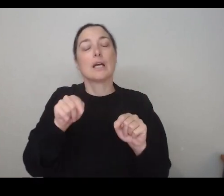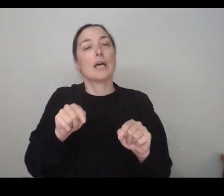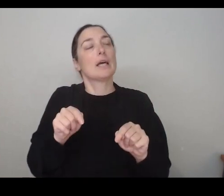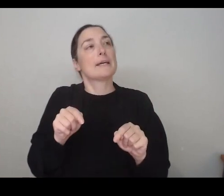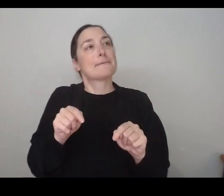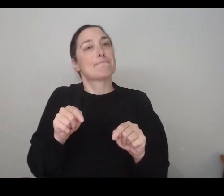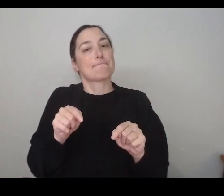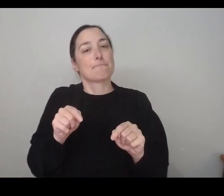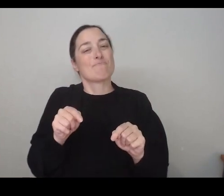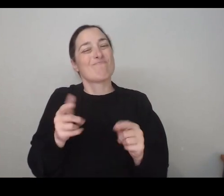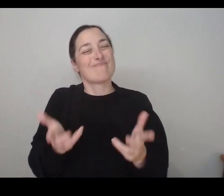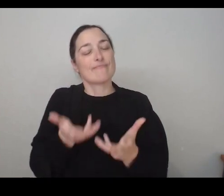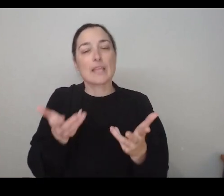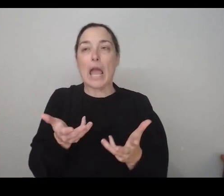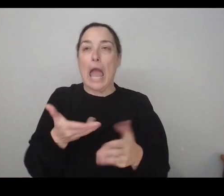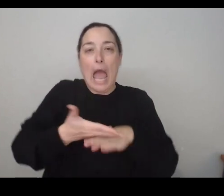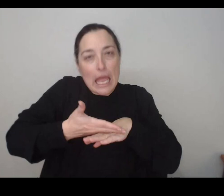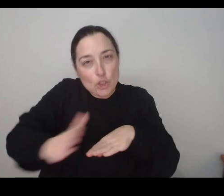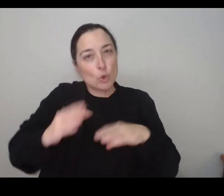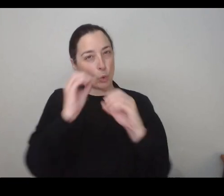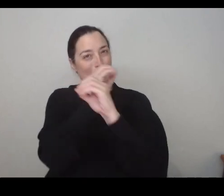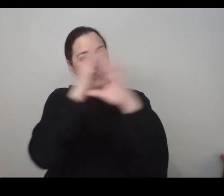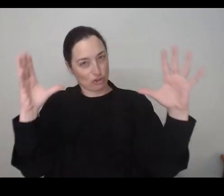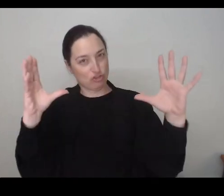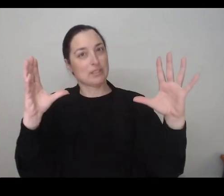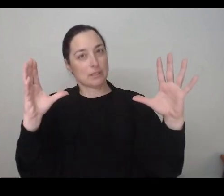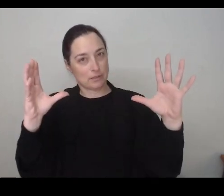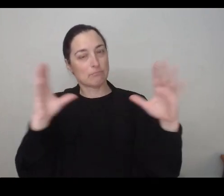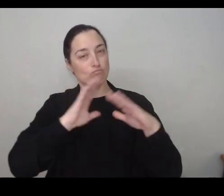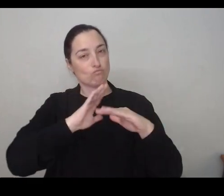I would say sometimes a new vision about Gauguin's art.